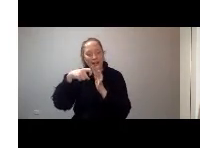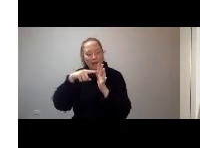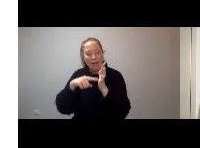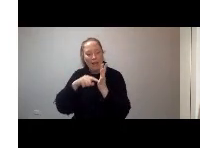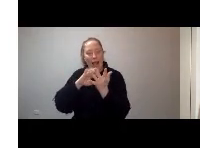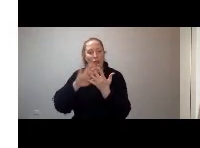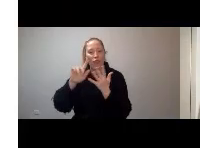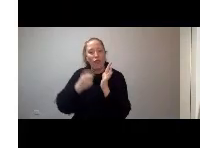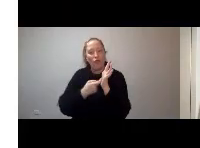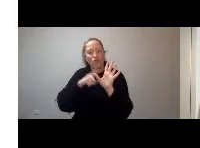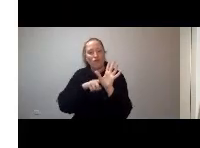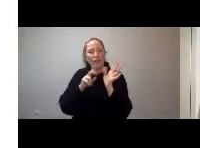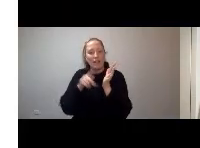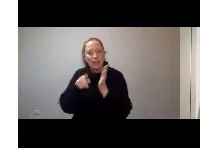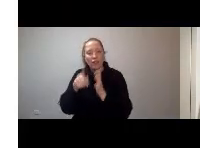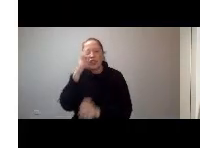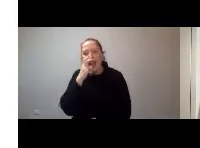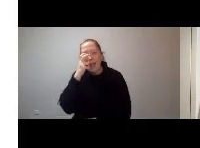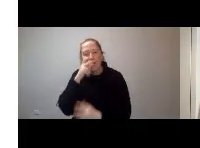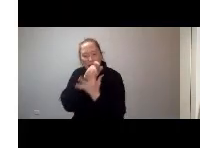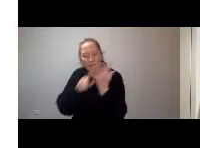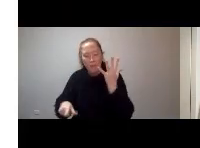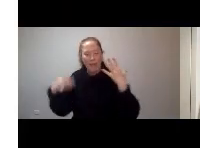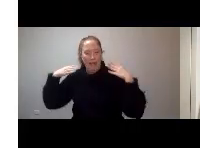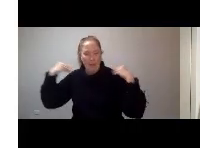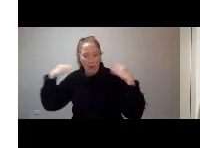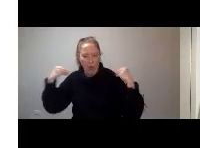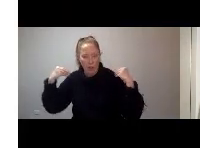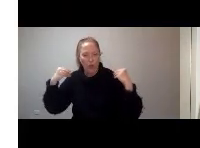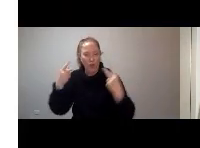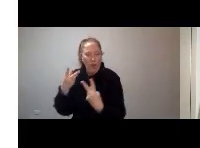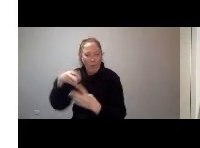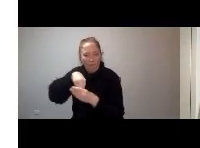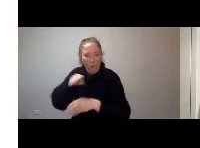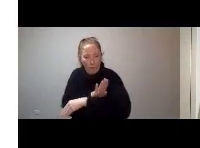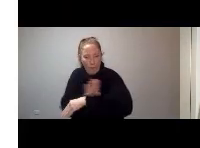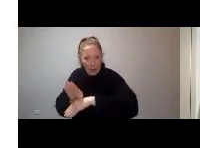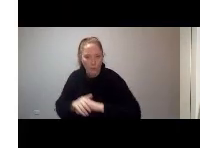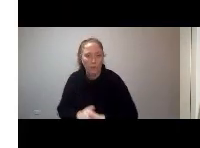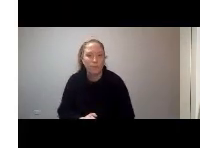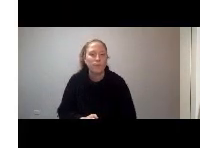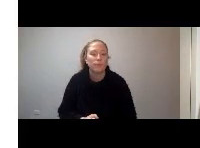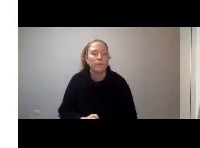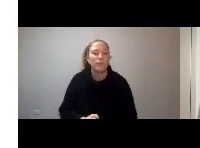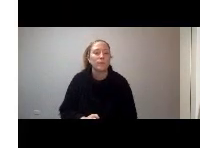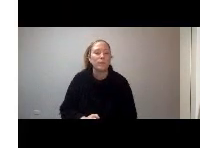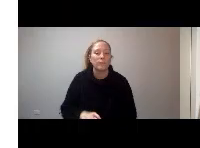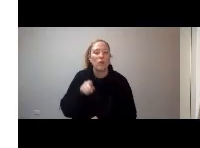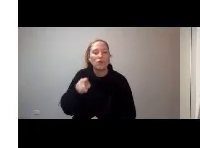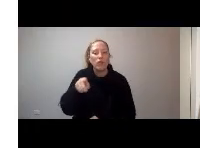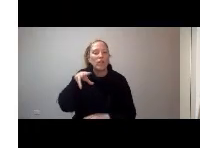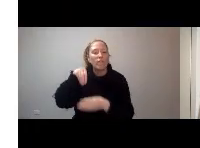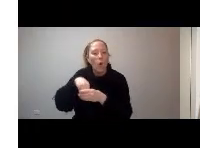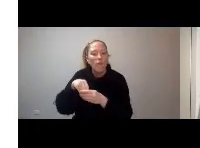in the New South Wales Ageing and Disability Commission on the implications of the presentations for policy and practice across sectors.